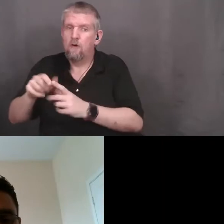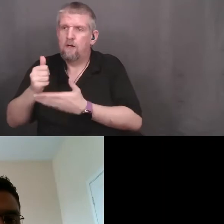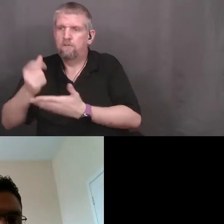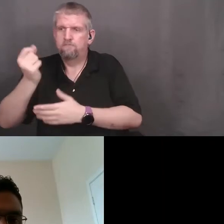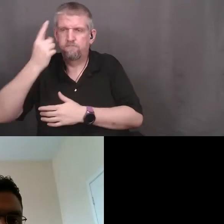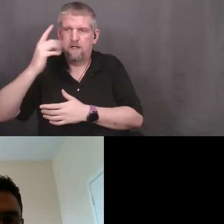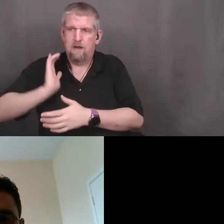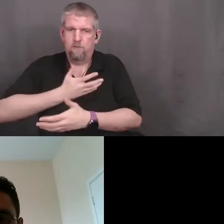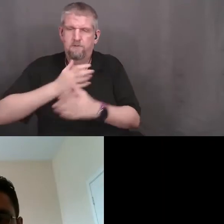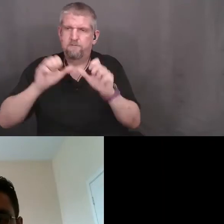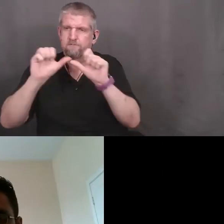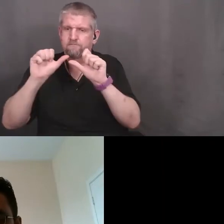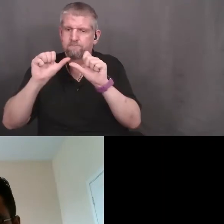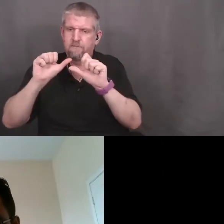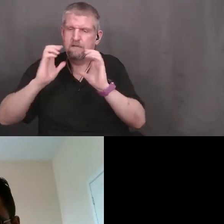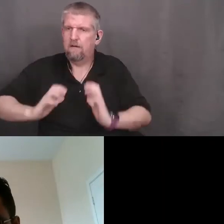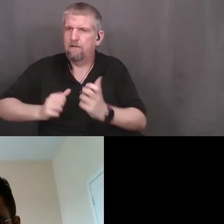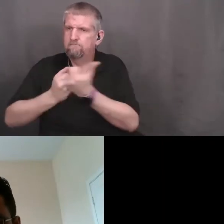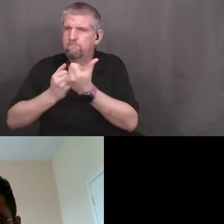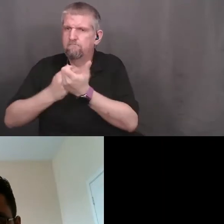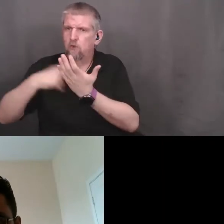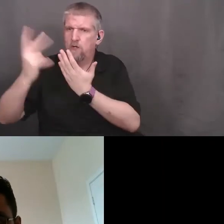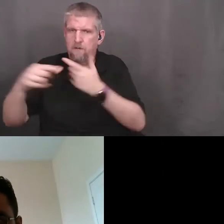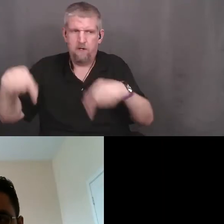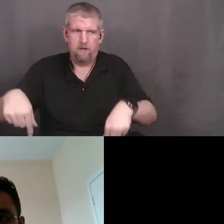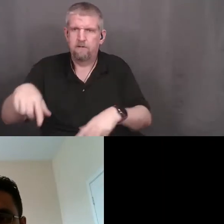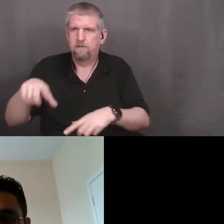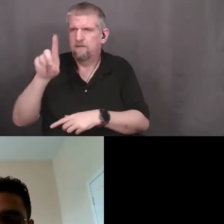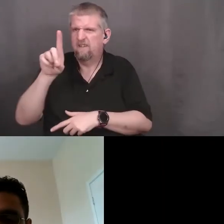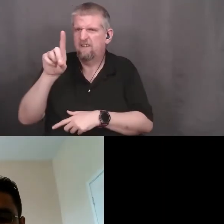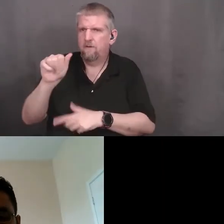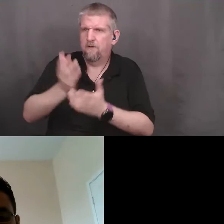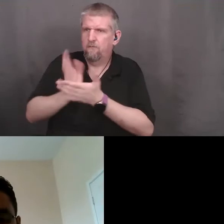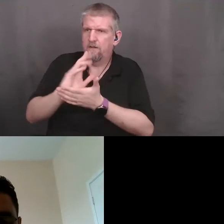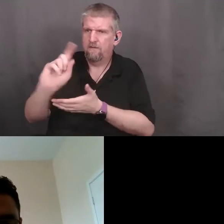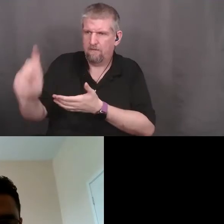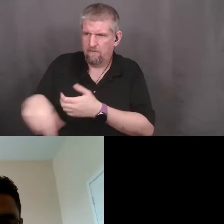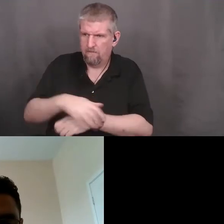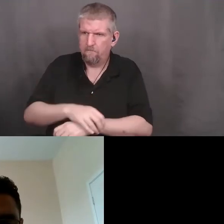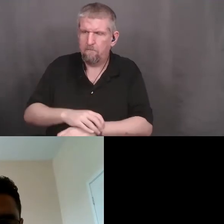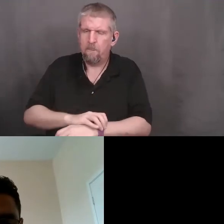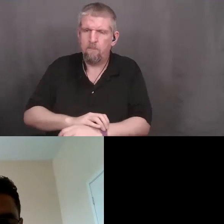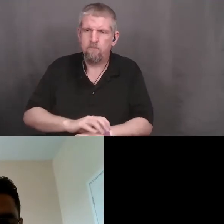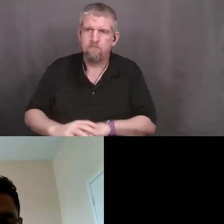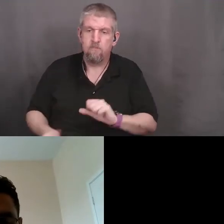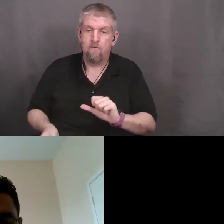at Disability Rights Texas. So, what I'm gonna do initially, I'm gonna go ahead